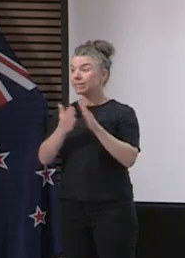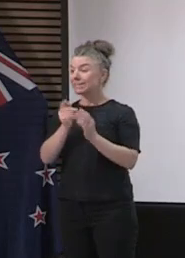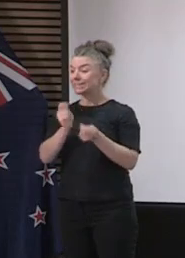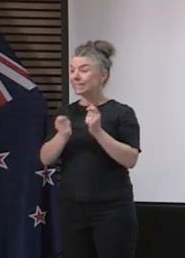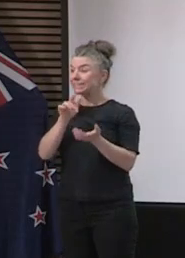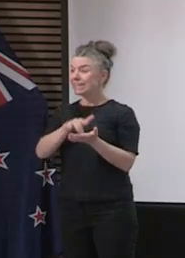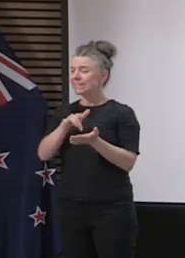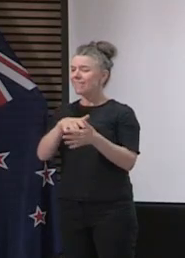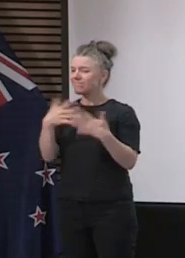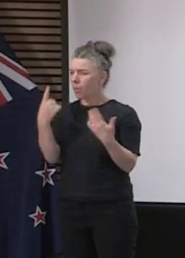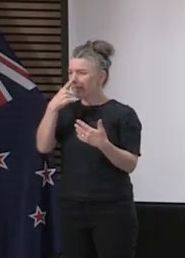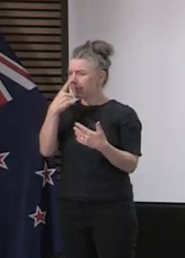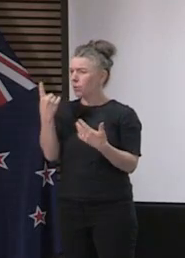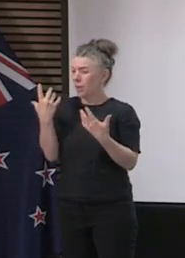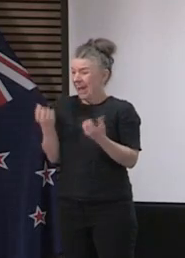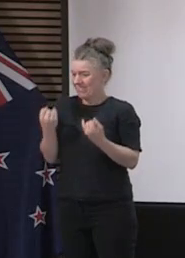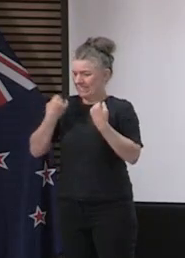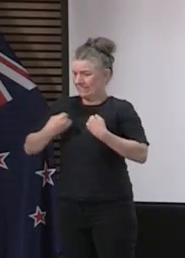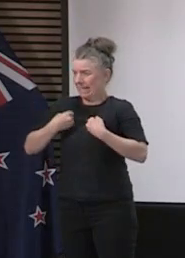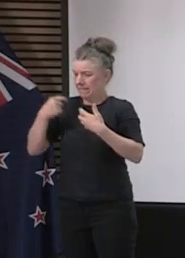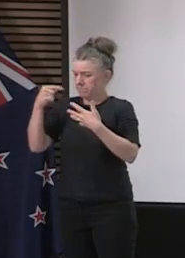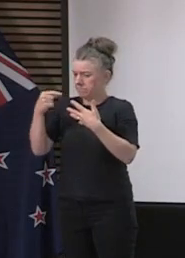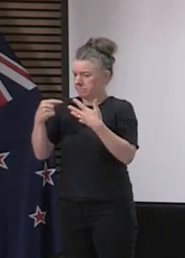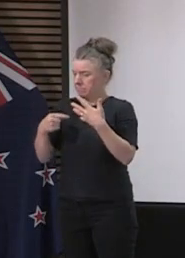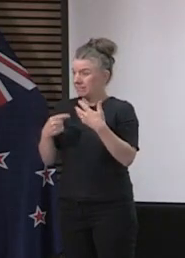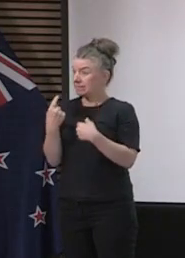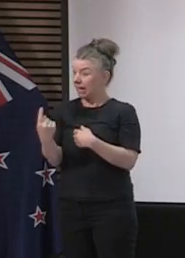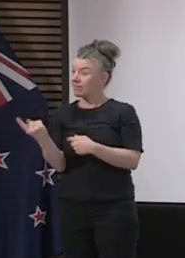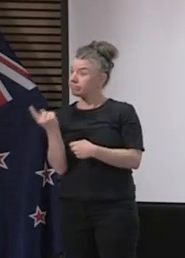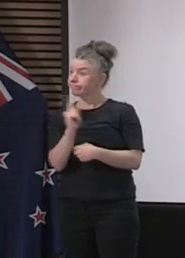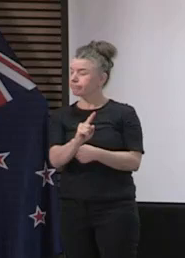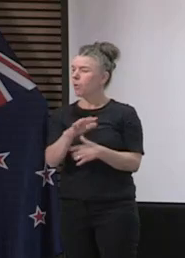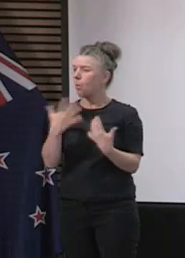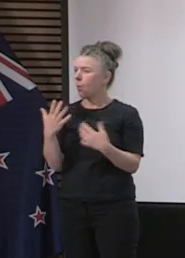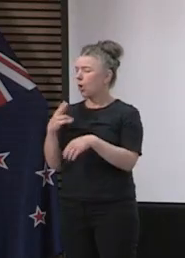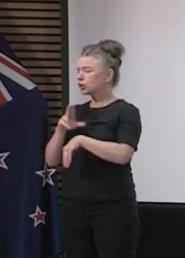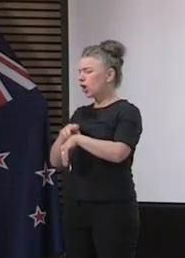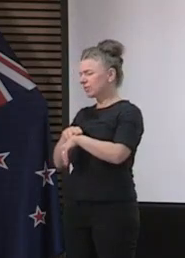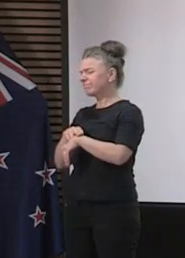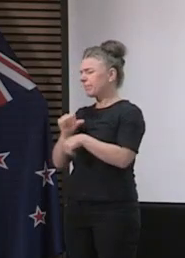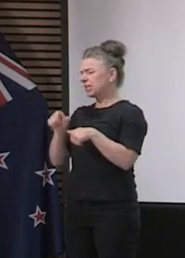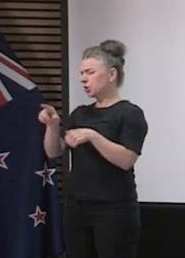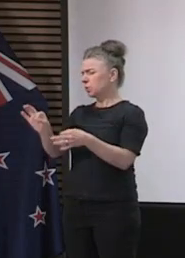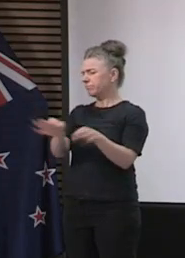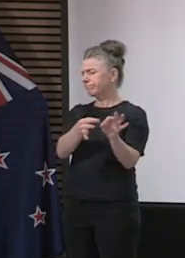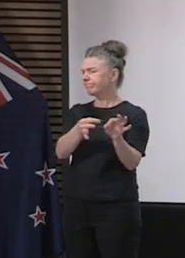Is that the case? The Community Based Assessment Centres are for people who